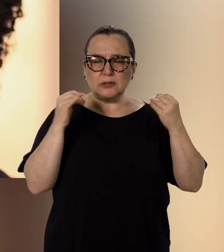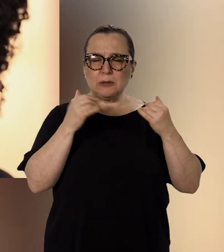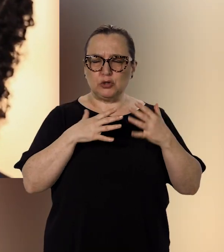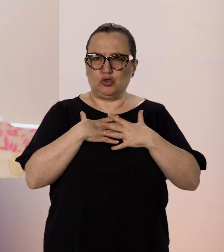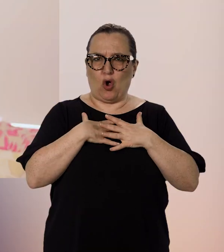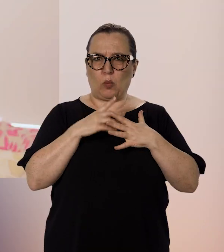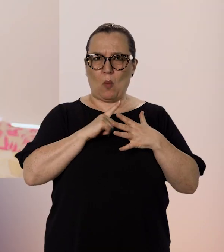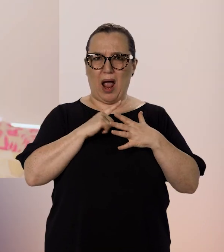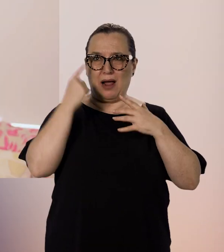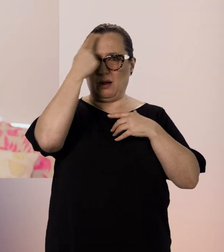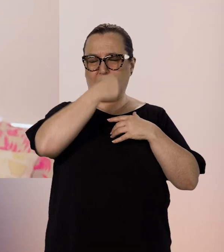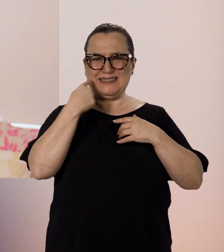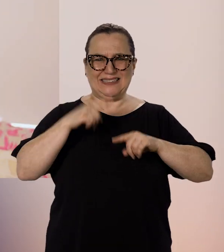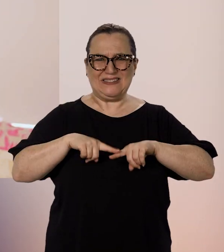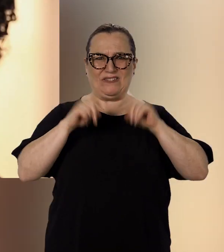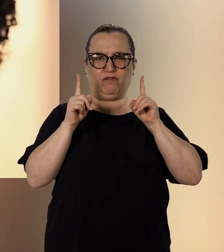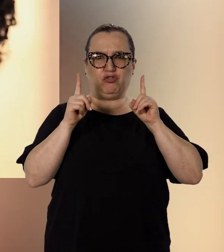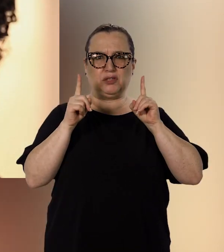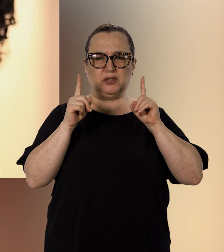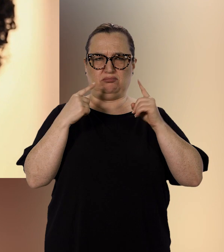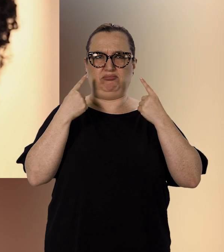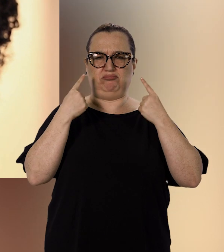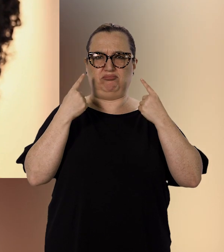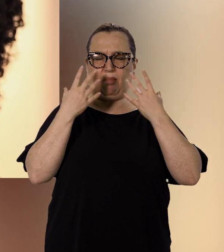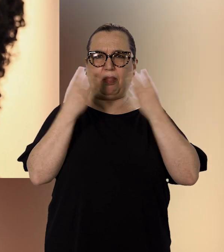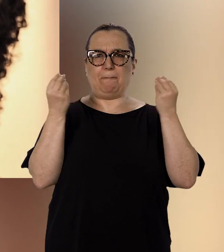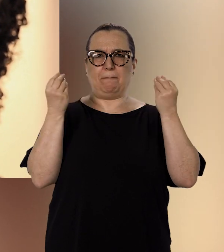because one of the facial features that's most prominent isn't there any more.